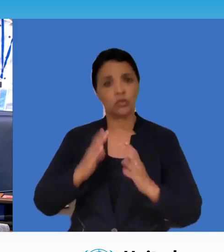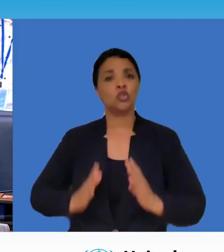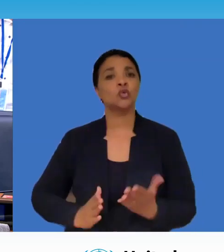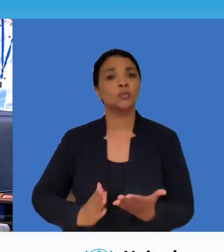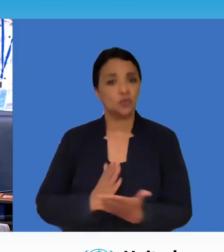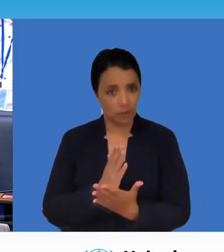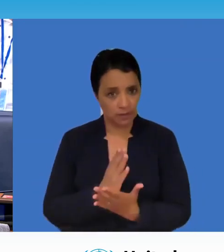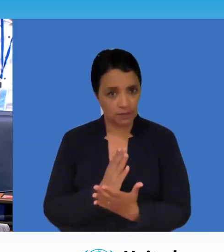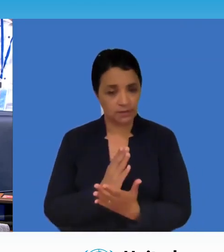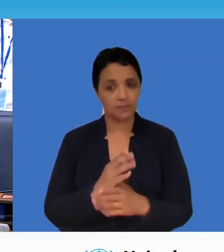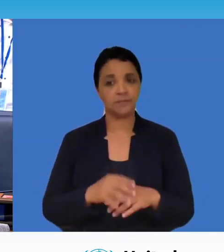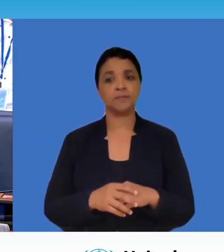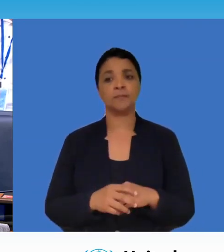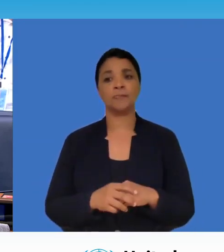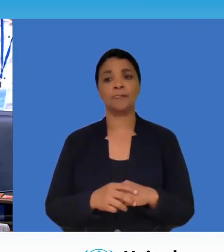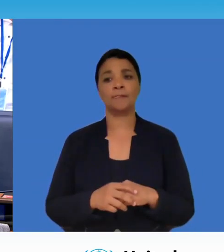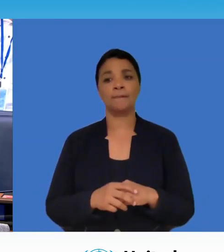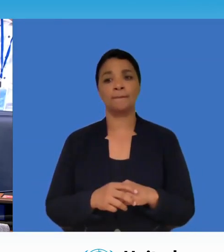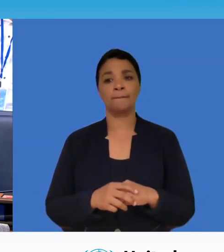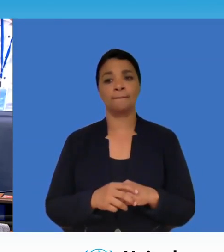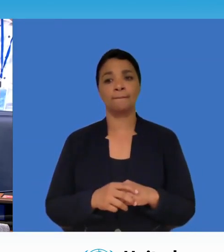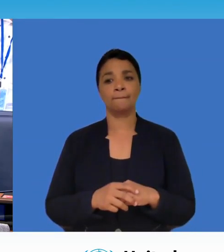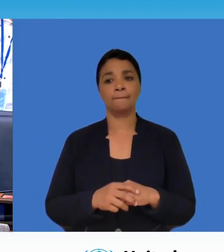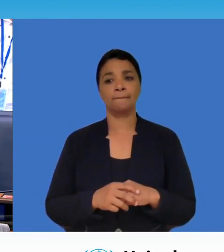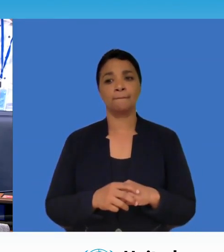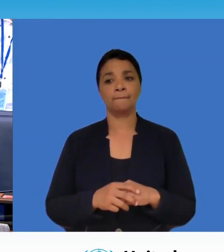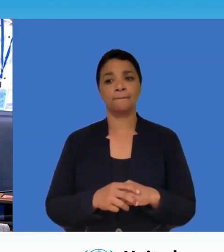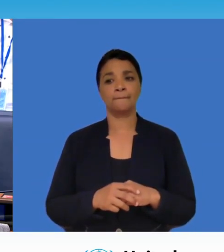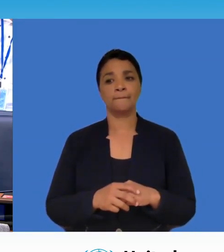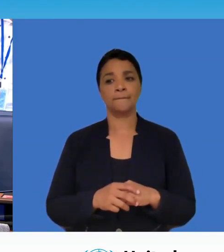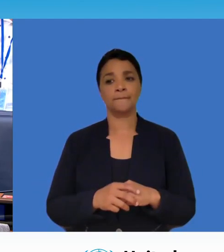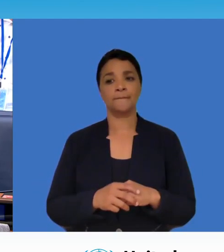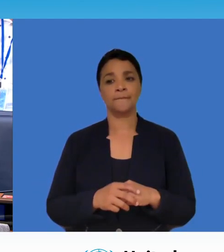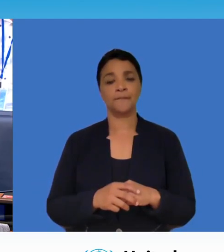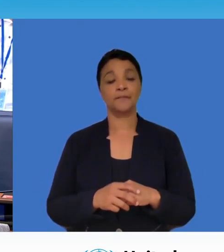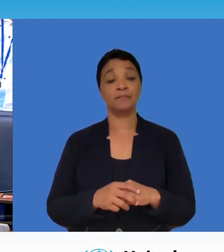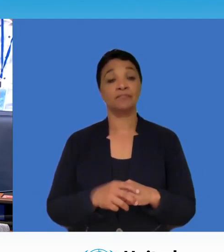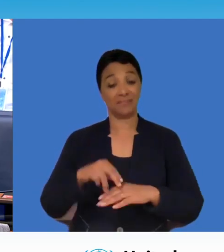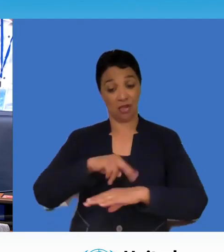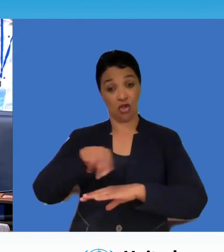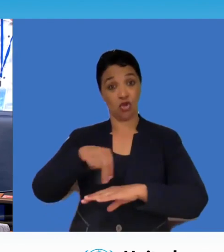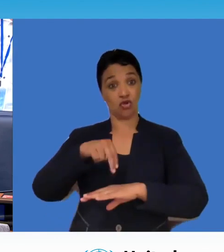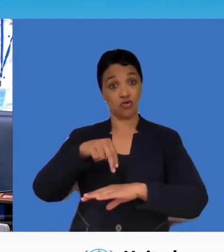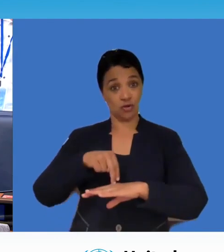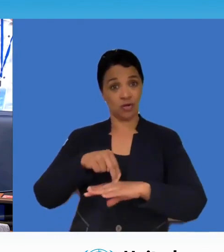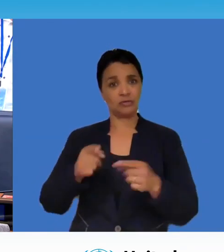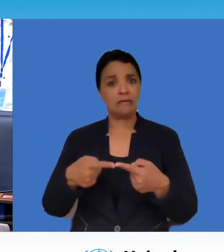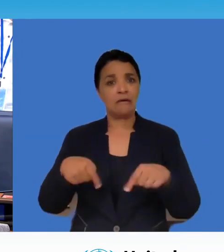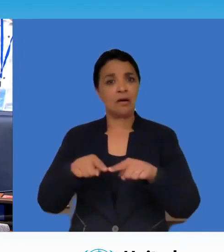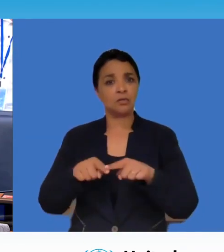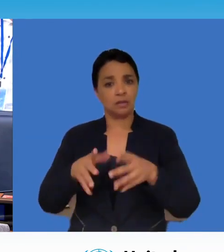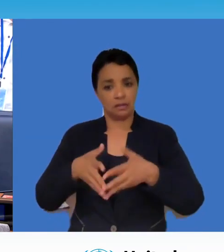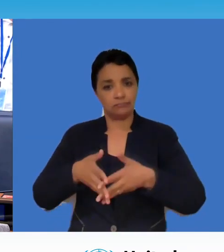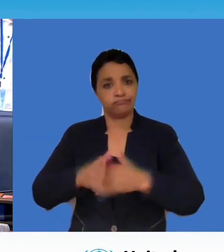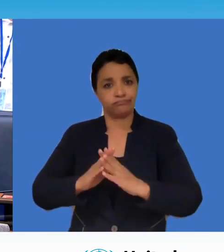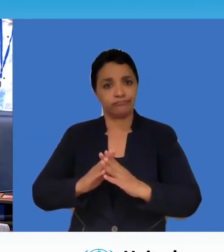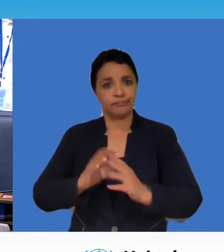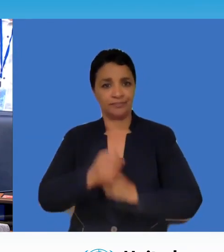rights of persons with disabilities the National Council was established in 2016 to coordinate